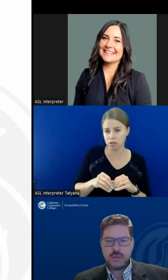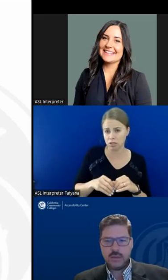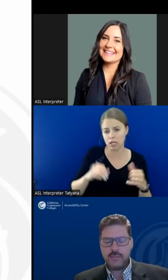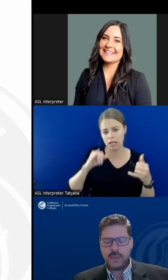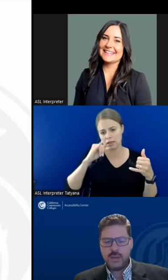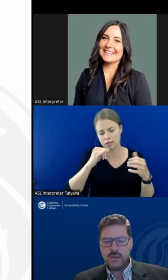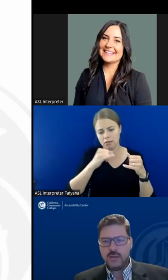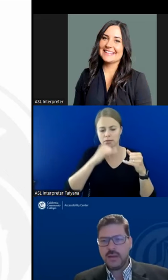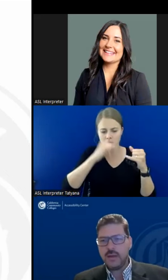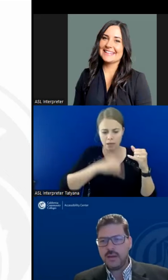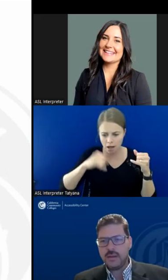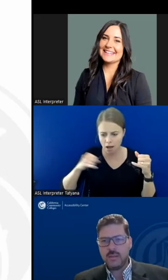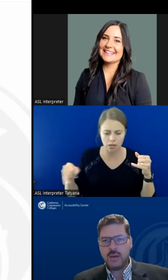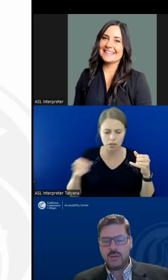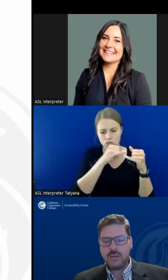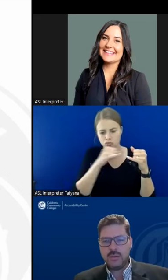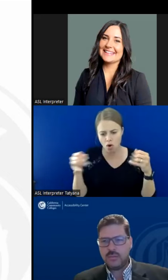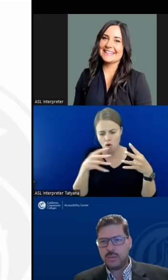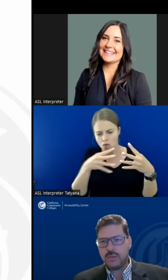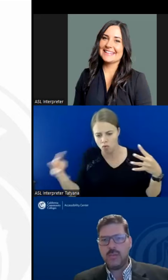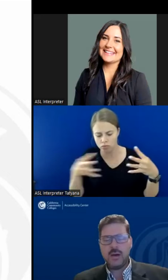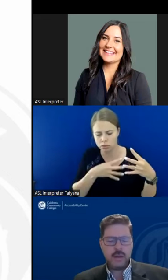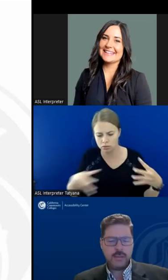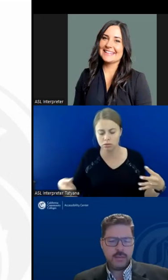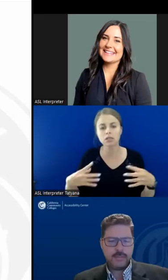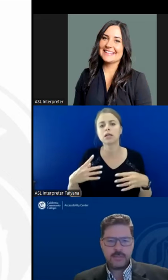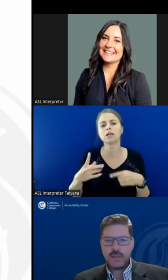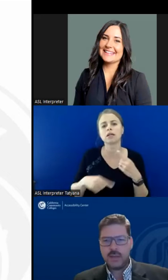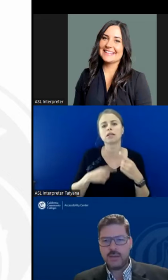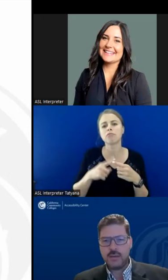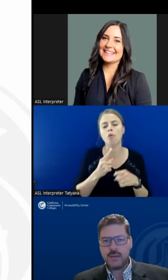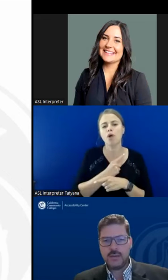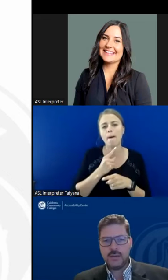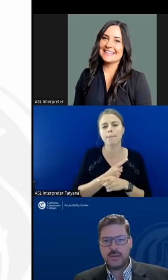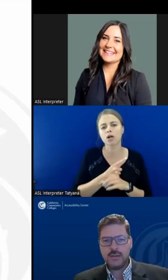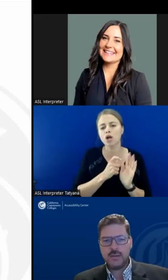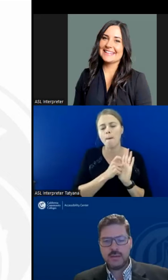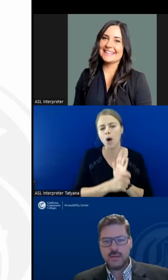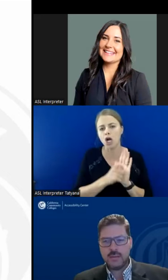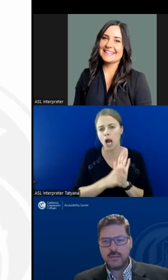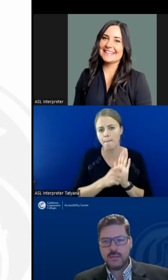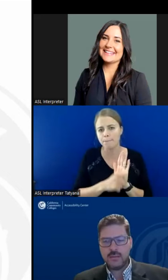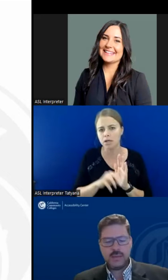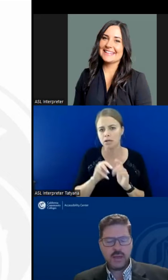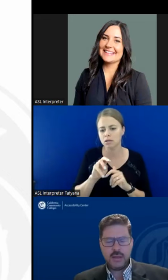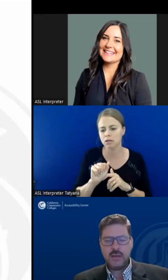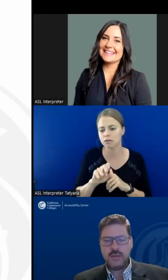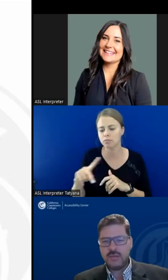Really it's about proper mark-up and there is a tagging element